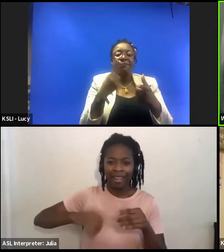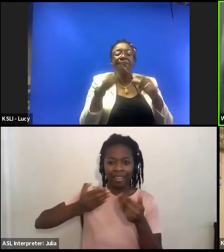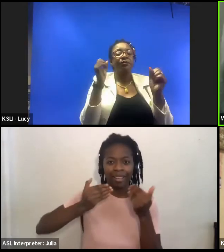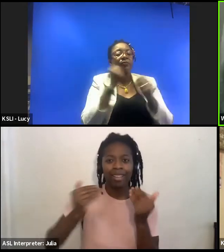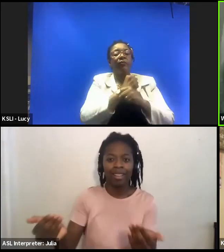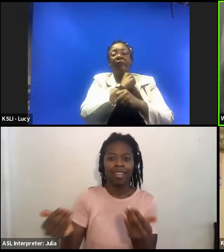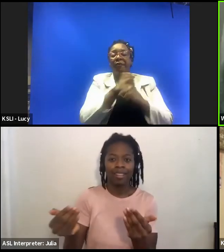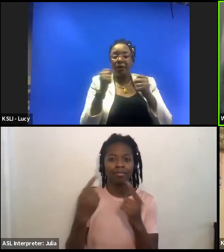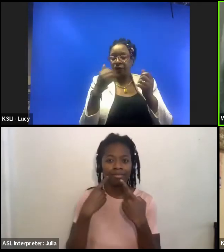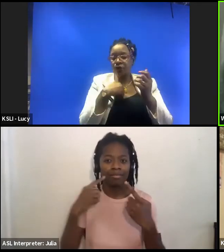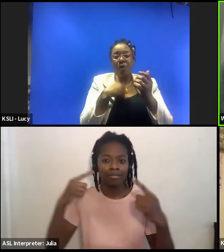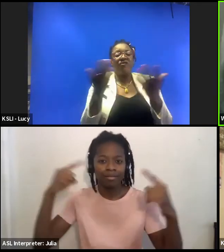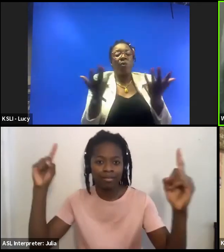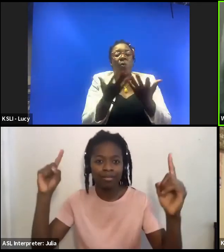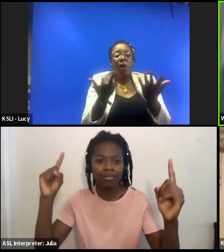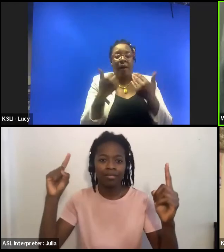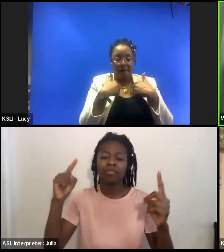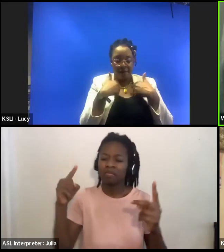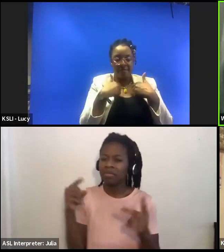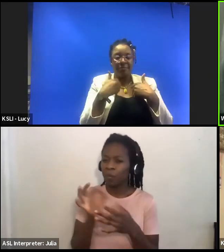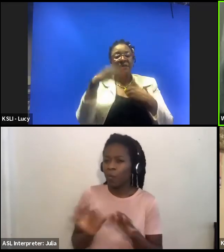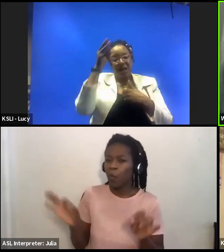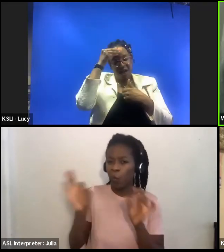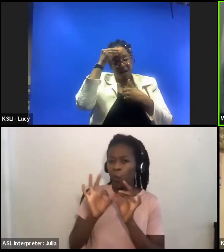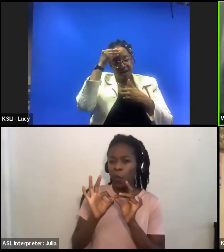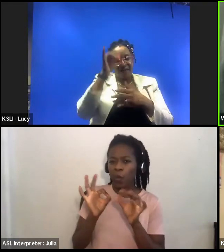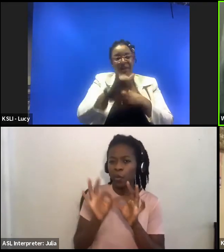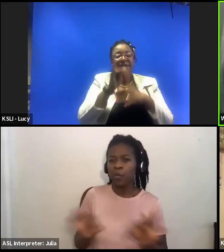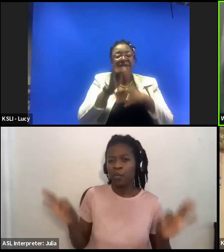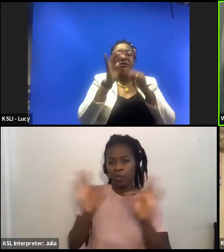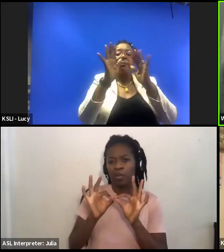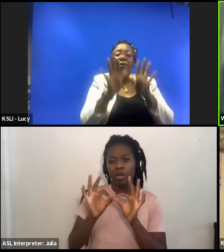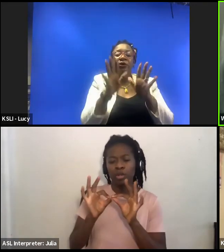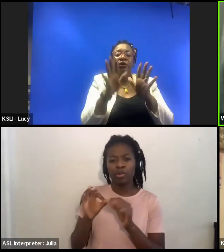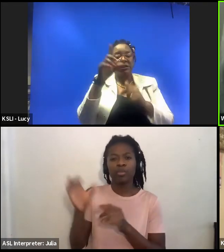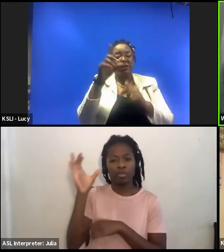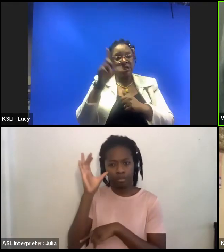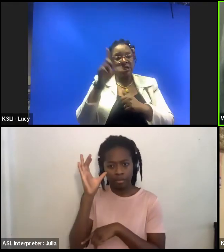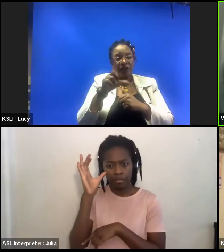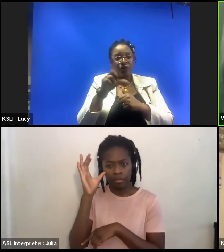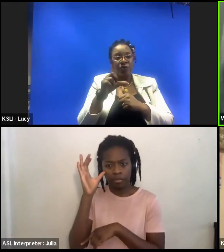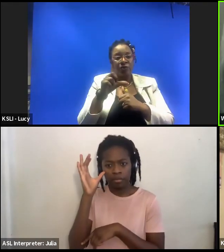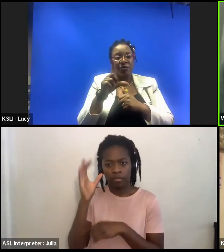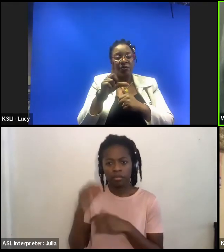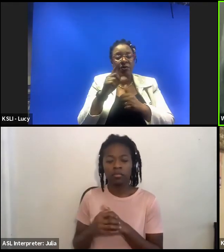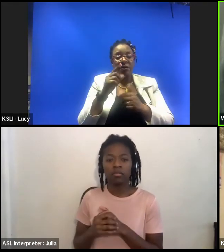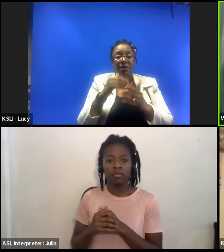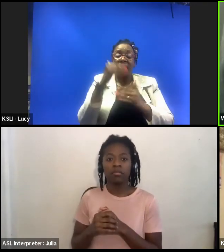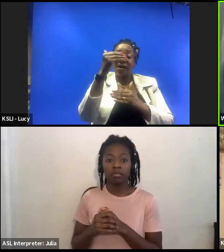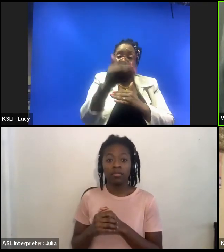I wouldn't have learned that important and valuable lesson. And after that, I had to lock myself up after that show.